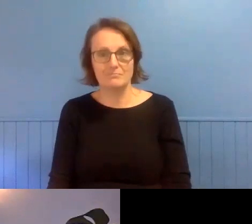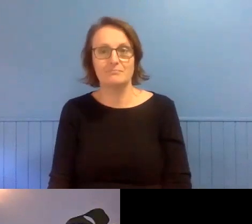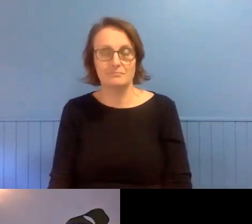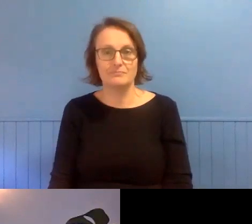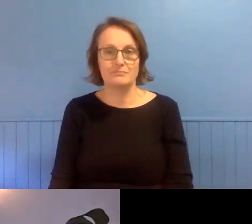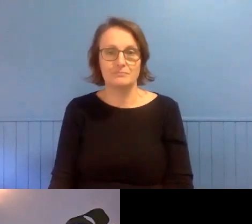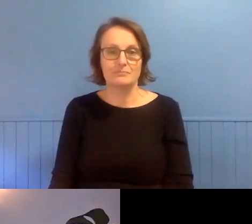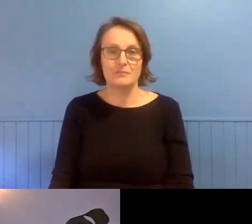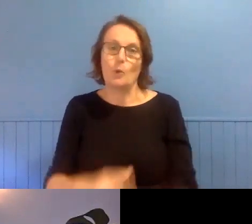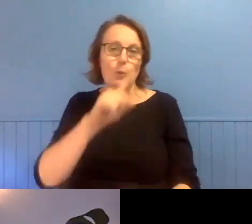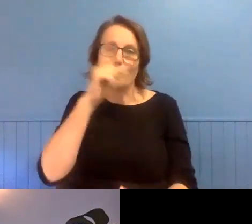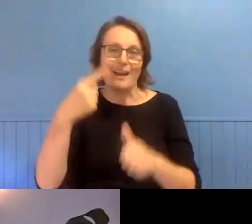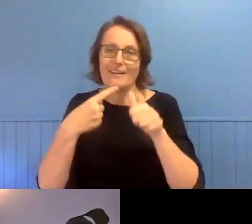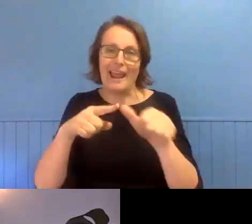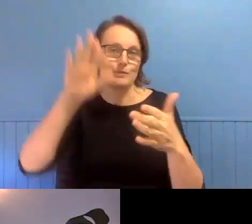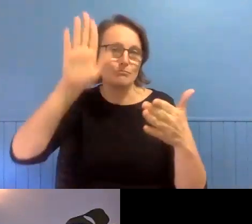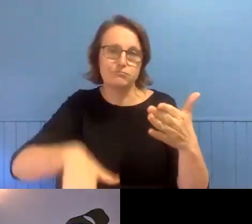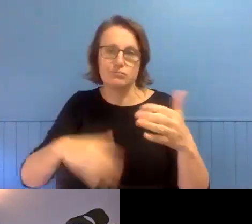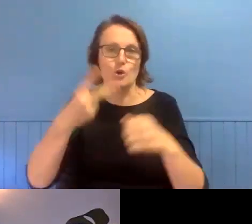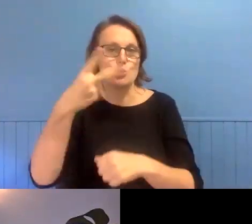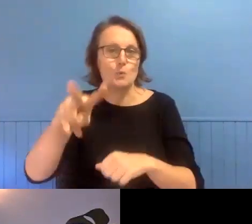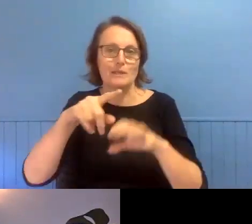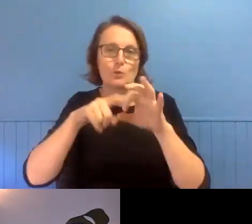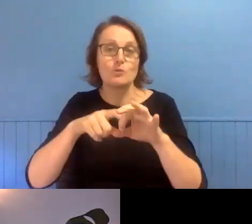send them through to Tandi and try and get them answered for you. Just